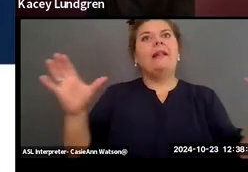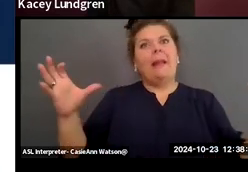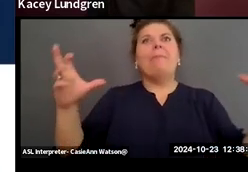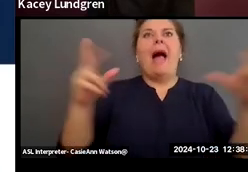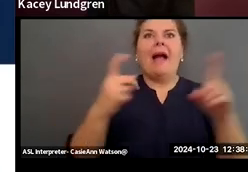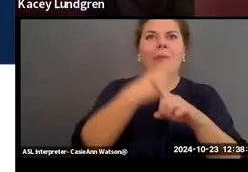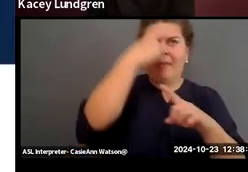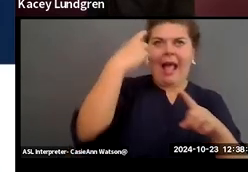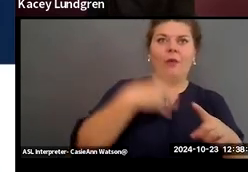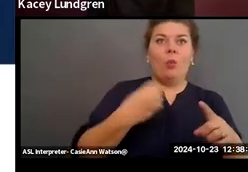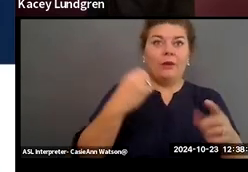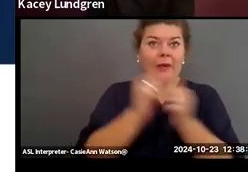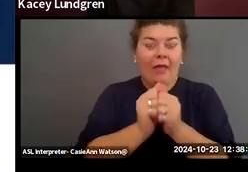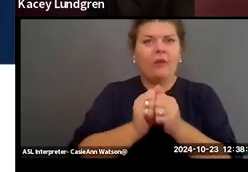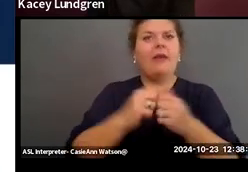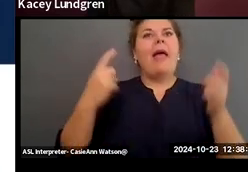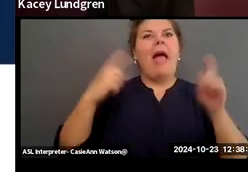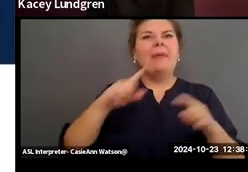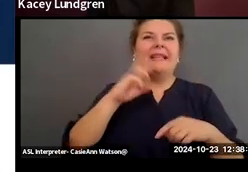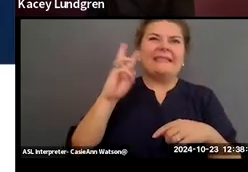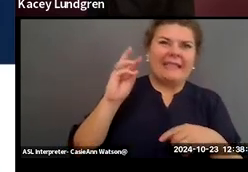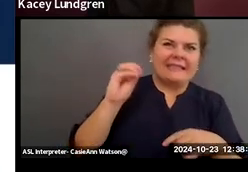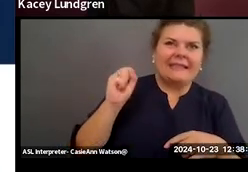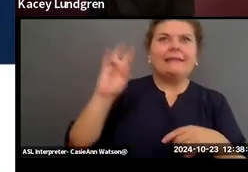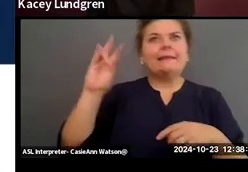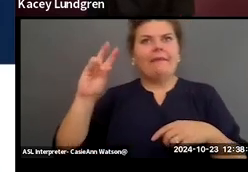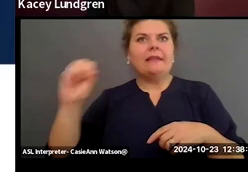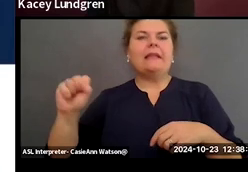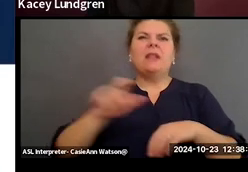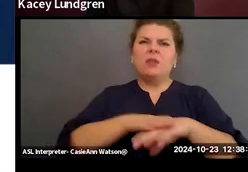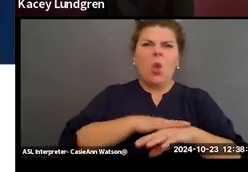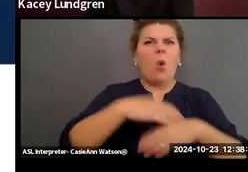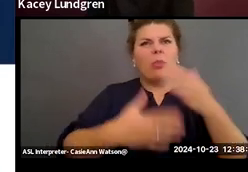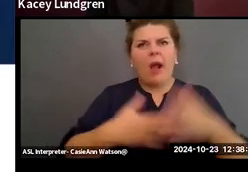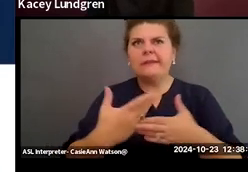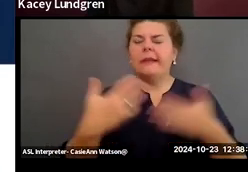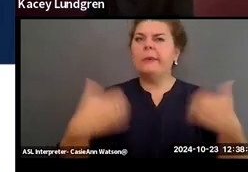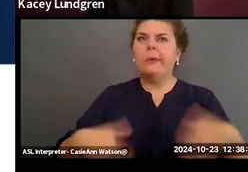that finally took place in the 60s and 70s. The last school for the deaf to be integrated